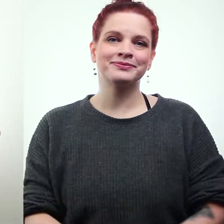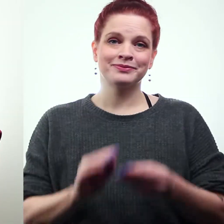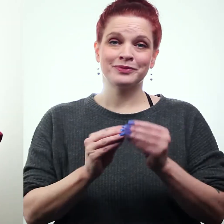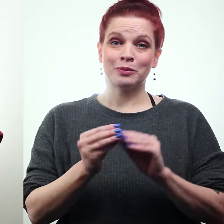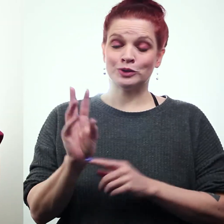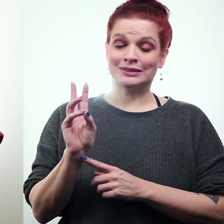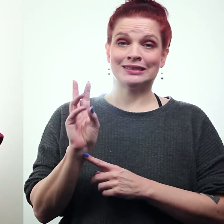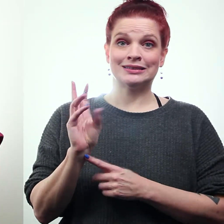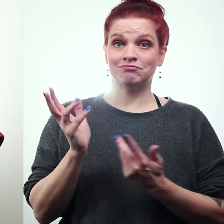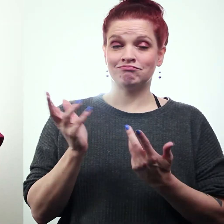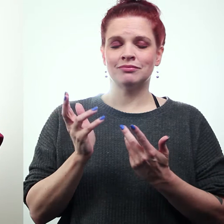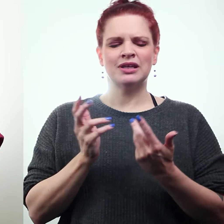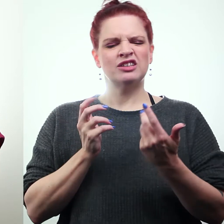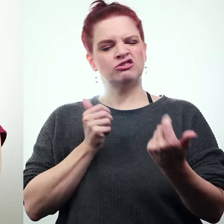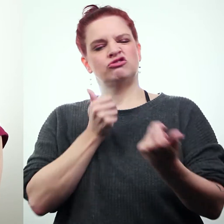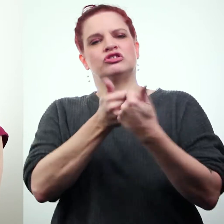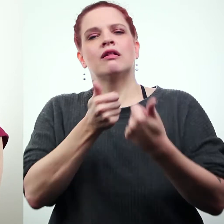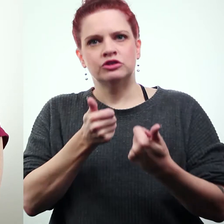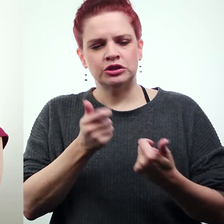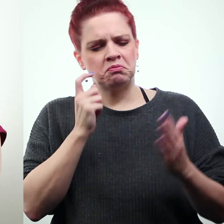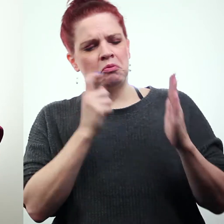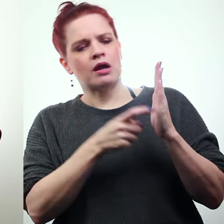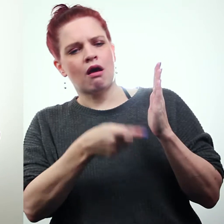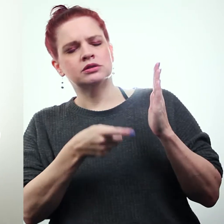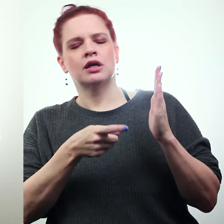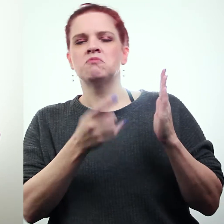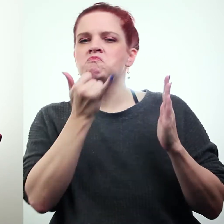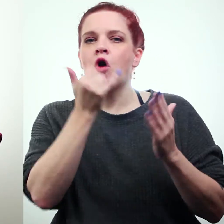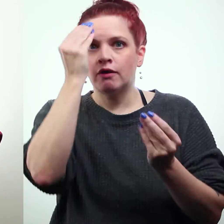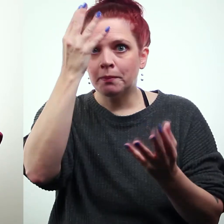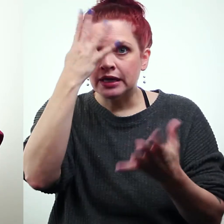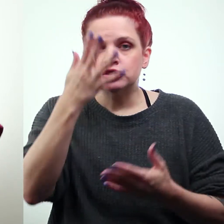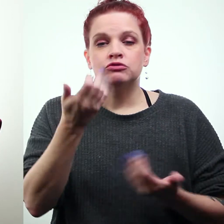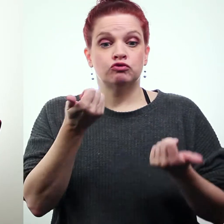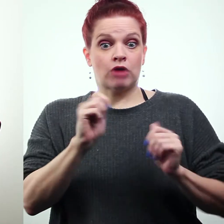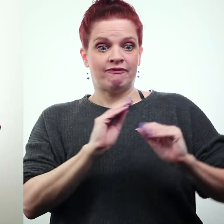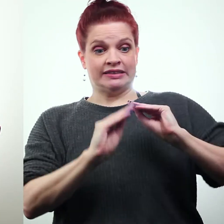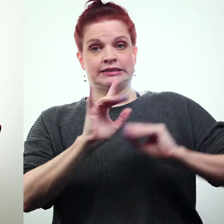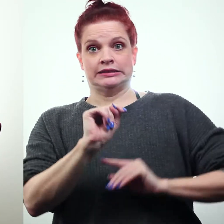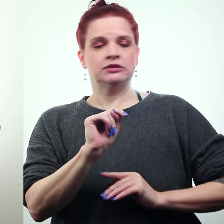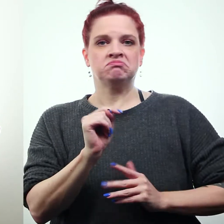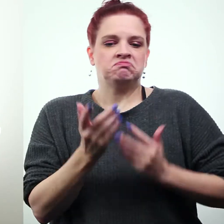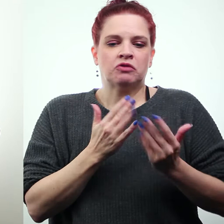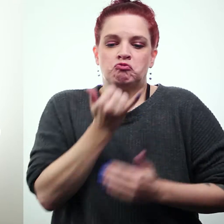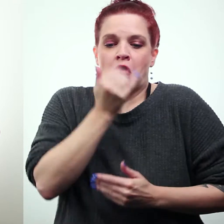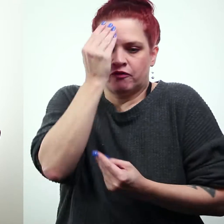Tip number six is about challenging and recognizing misinformation and finding a way to correct the misinformation that's out there.